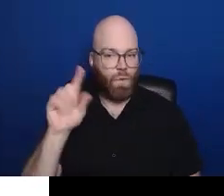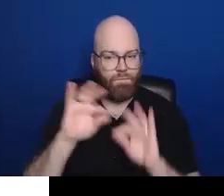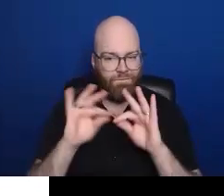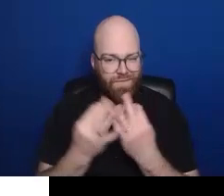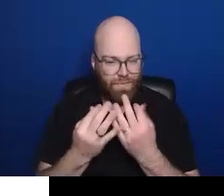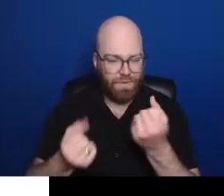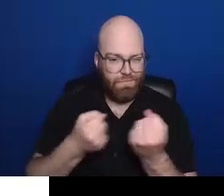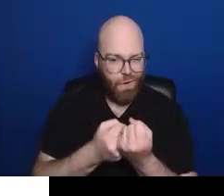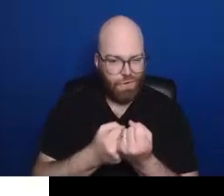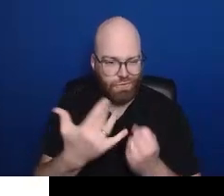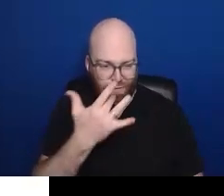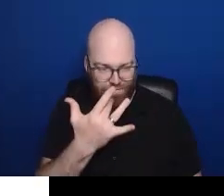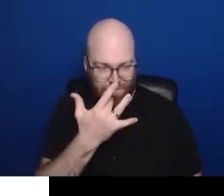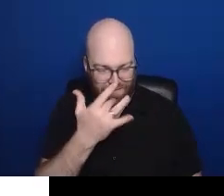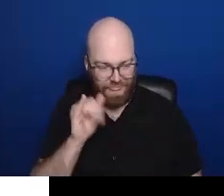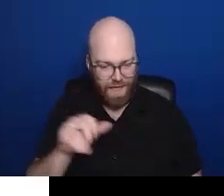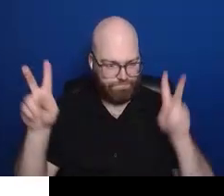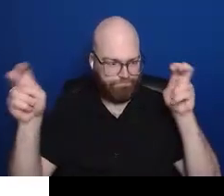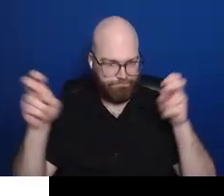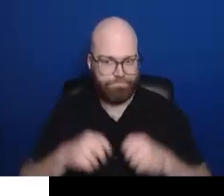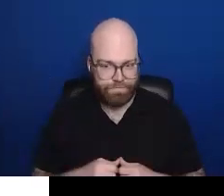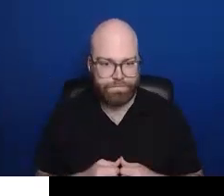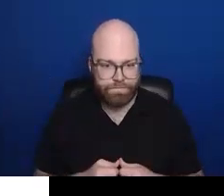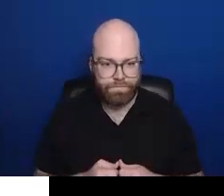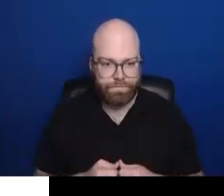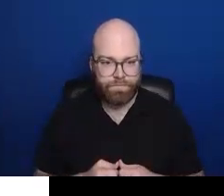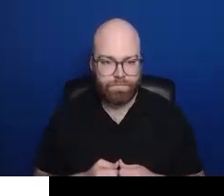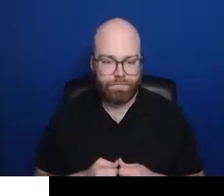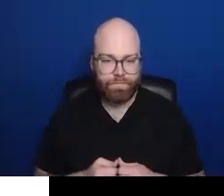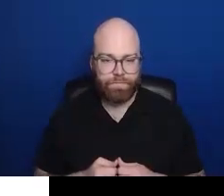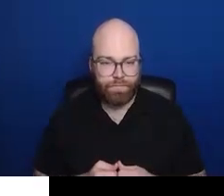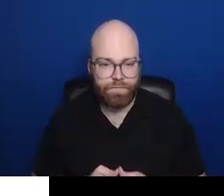And then here, if you see there's all these random dates.